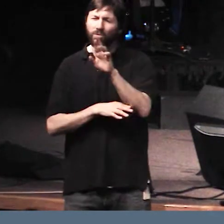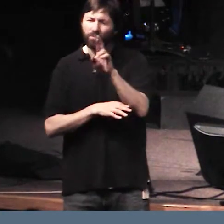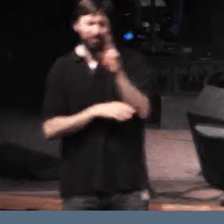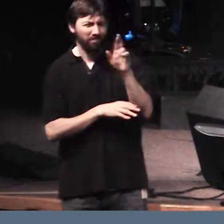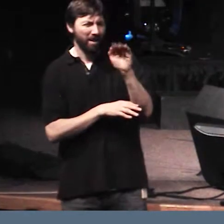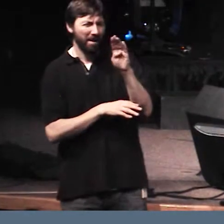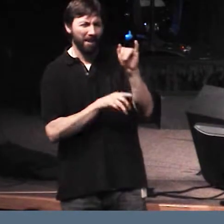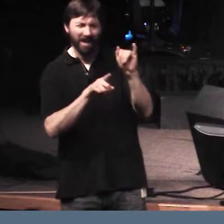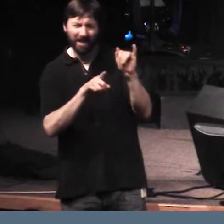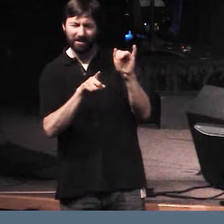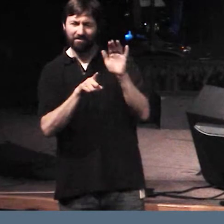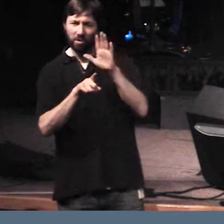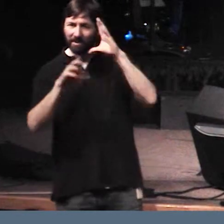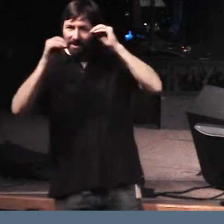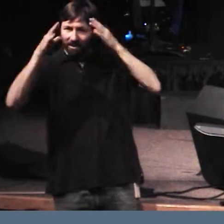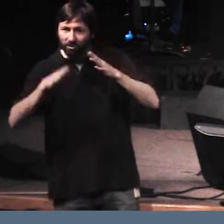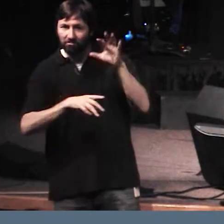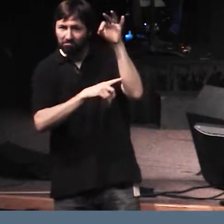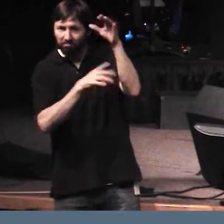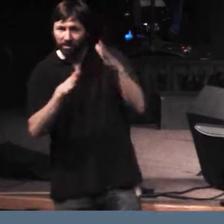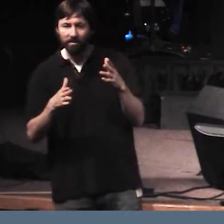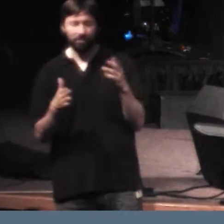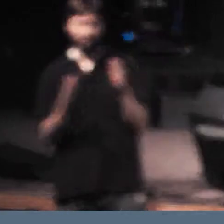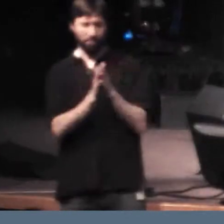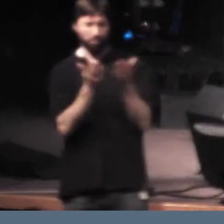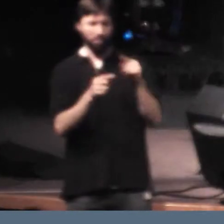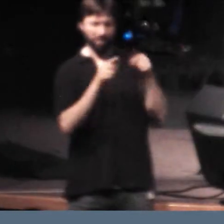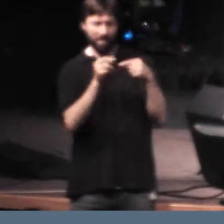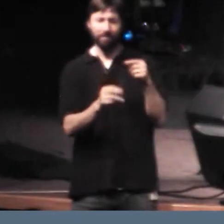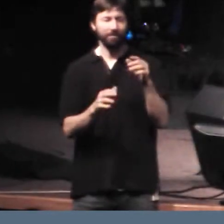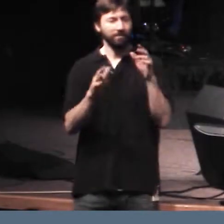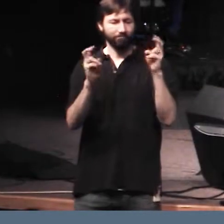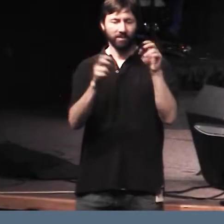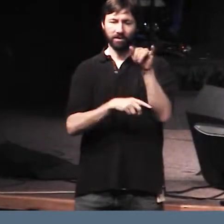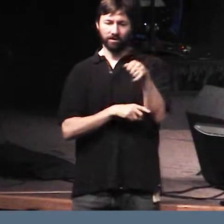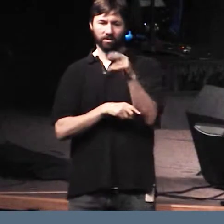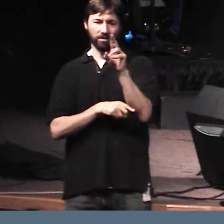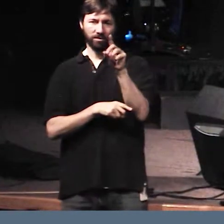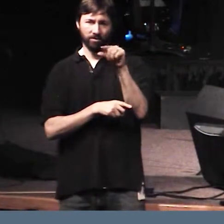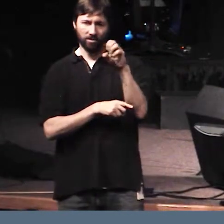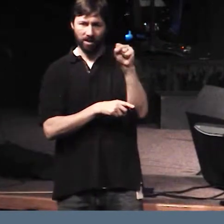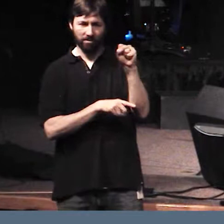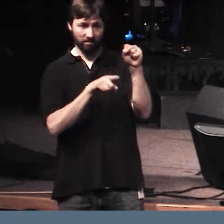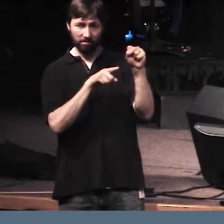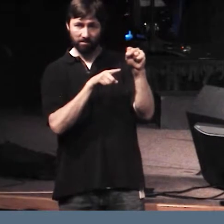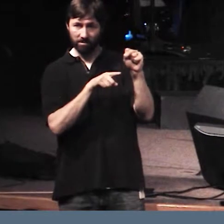maybe your Teacher has told you something about a book called the Book of Judges well that that's what goes on in my story So it's time when